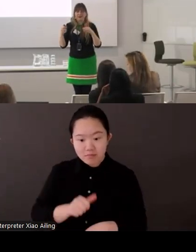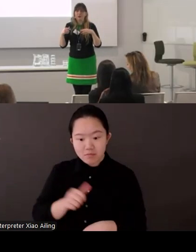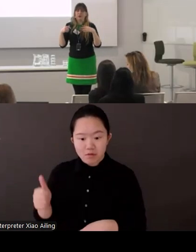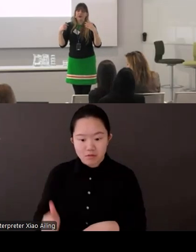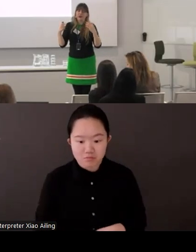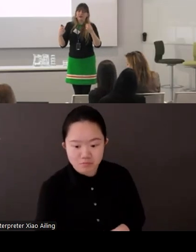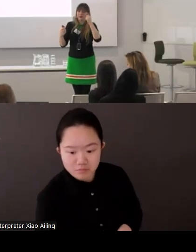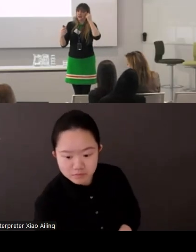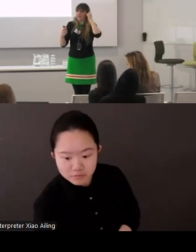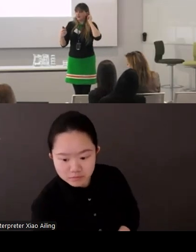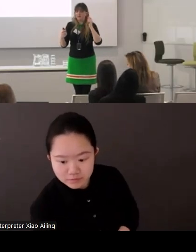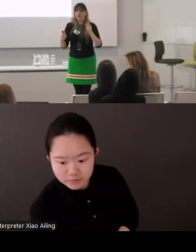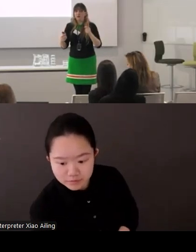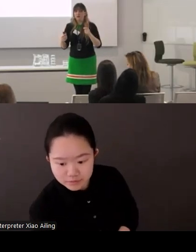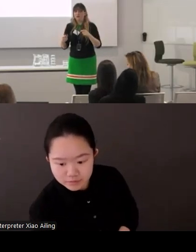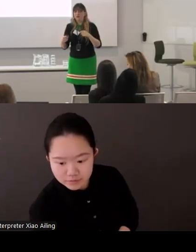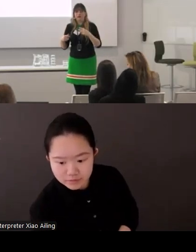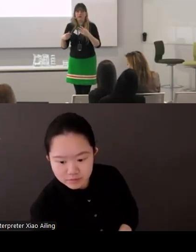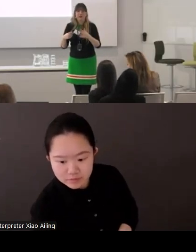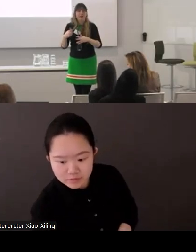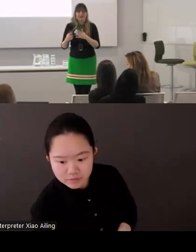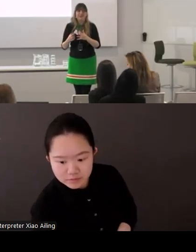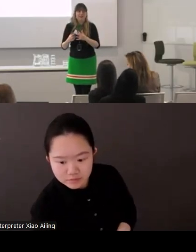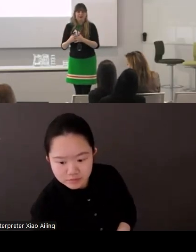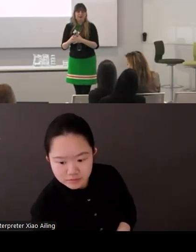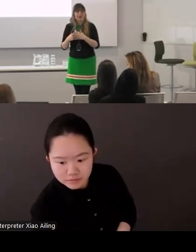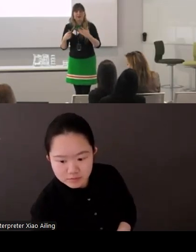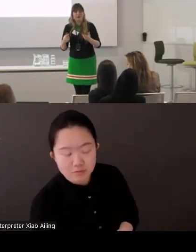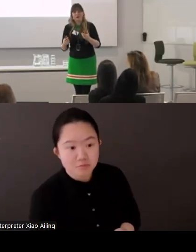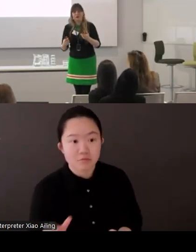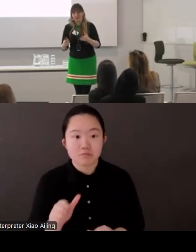or something that you should conceal or something that should be fixed.